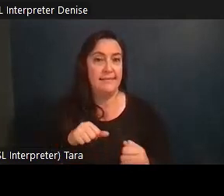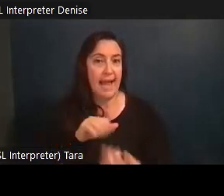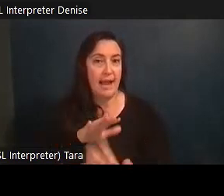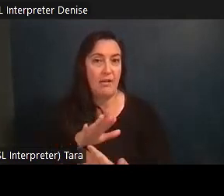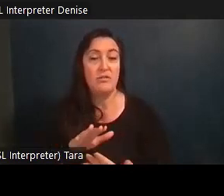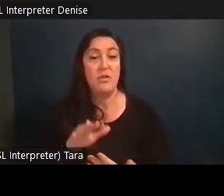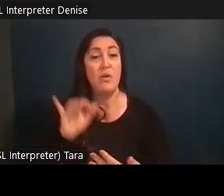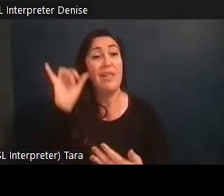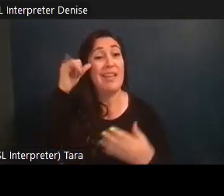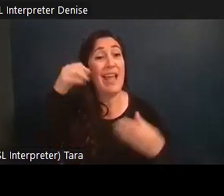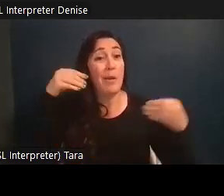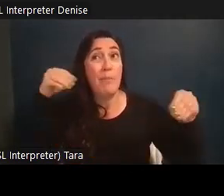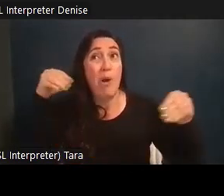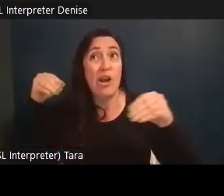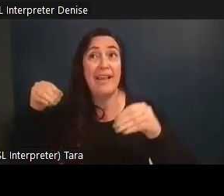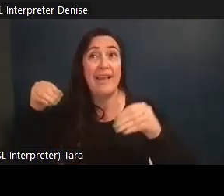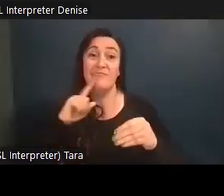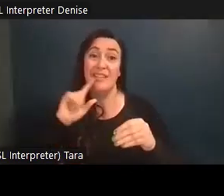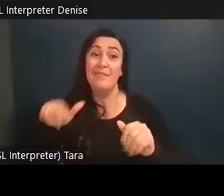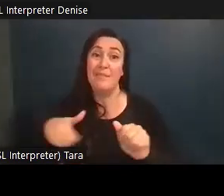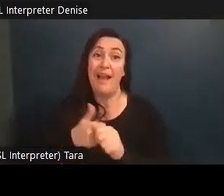This isn't something that the CARM team can really tackle.